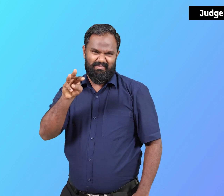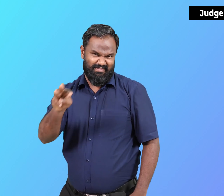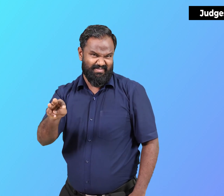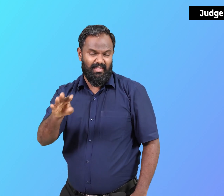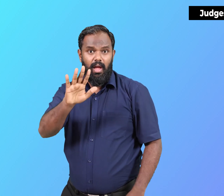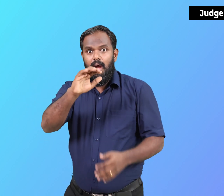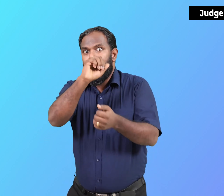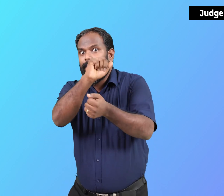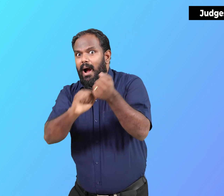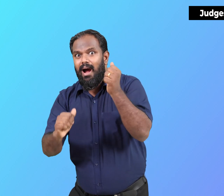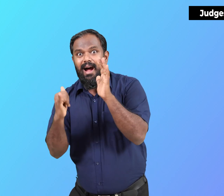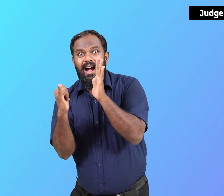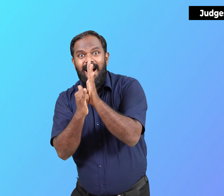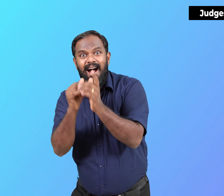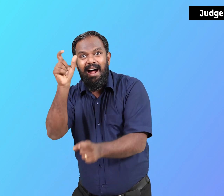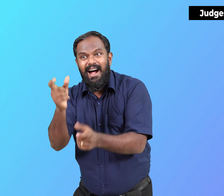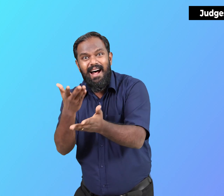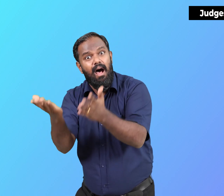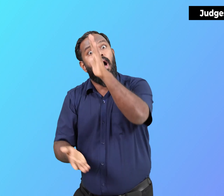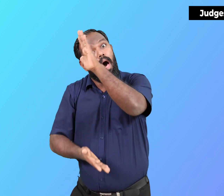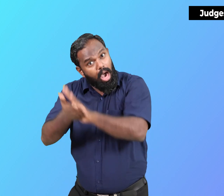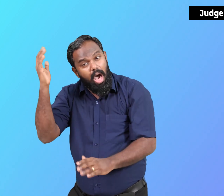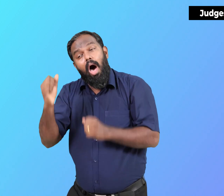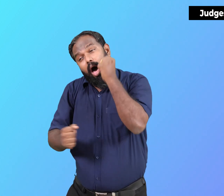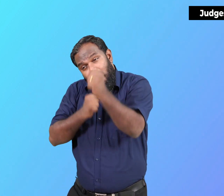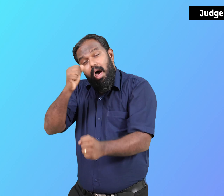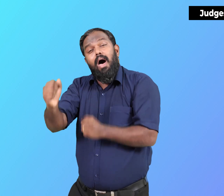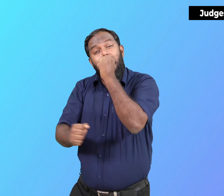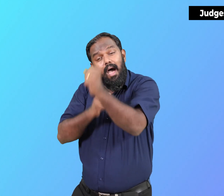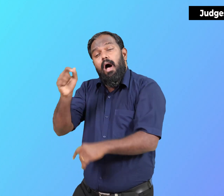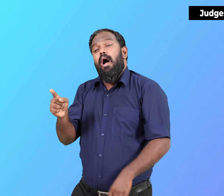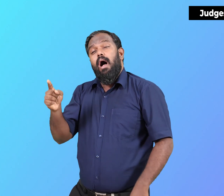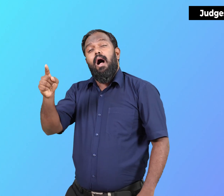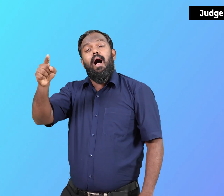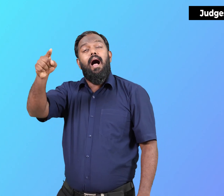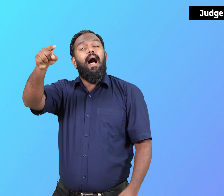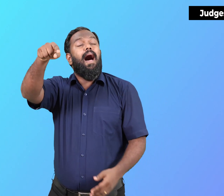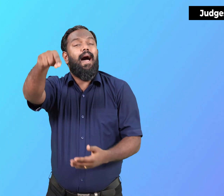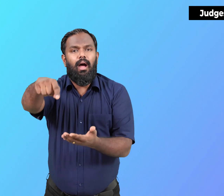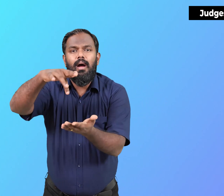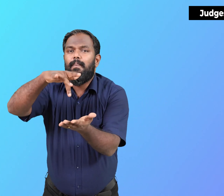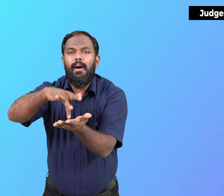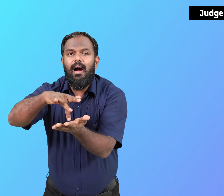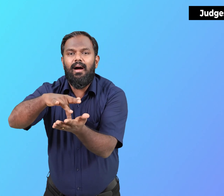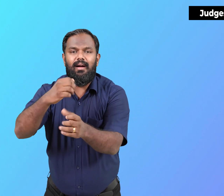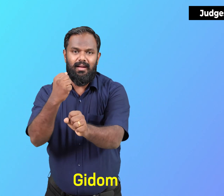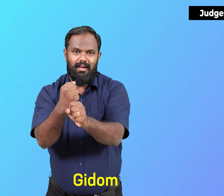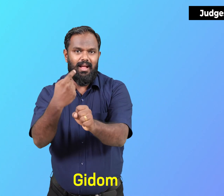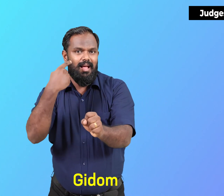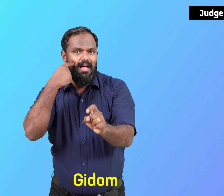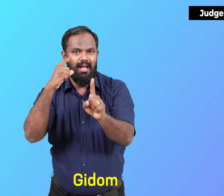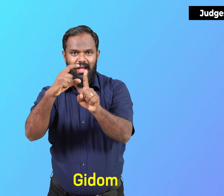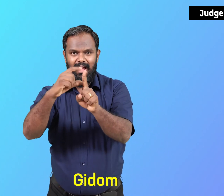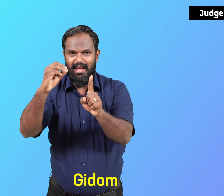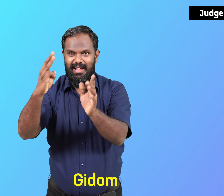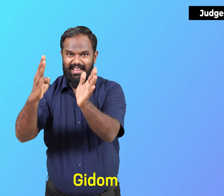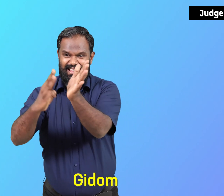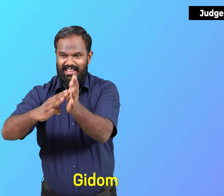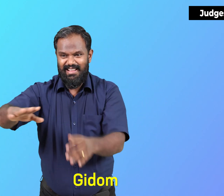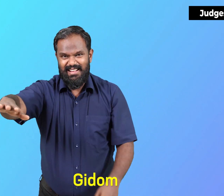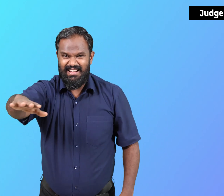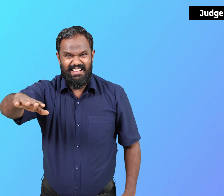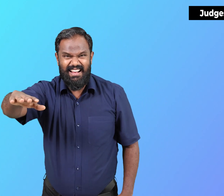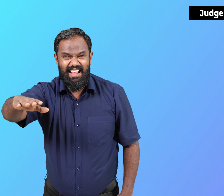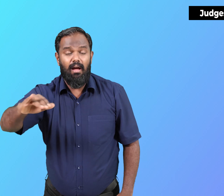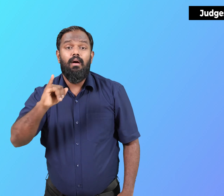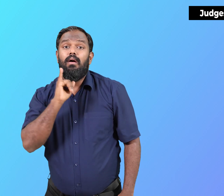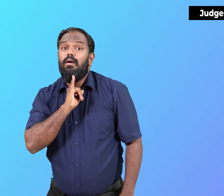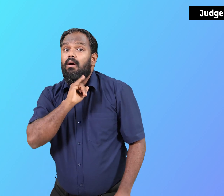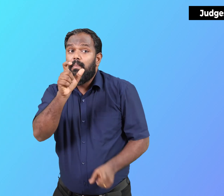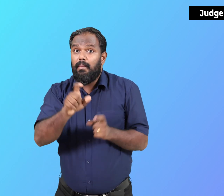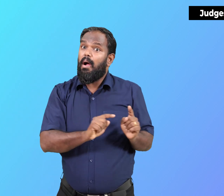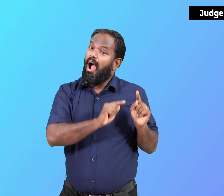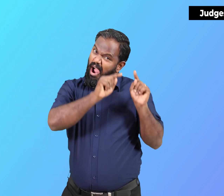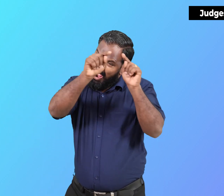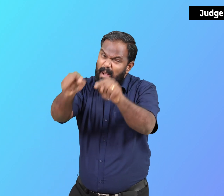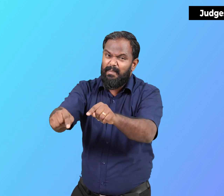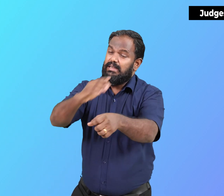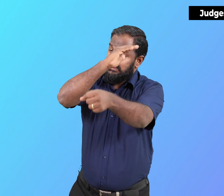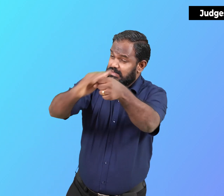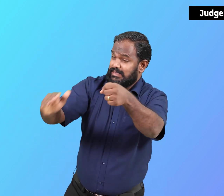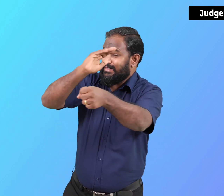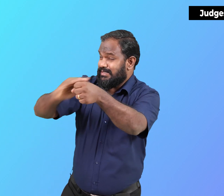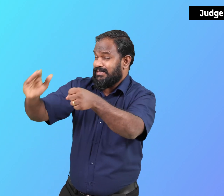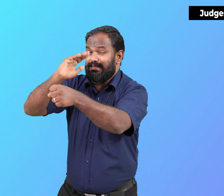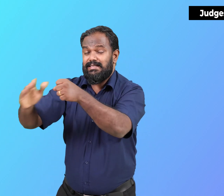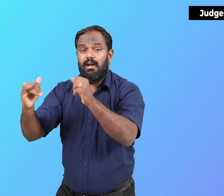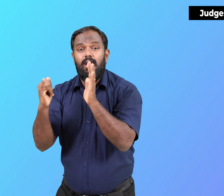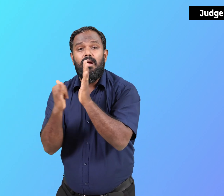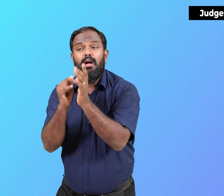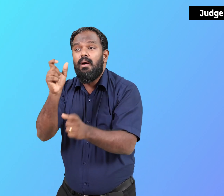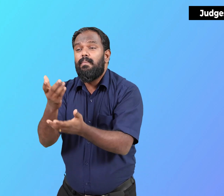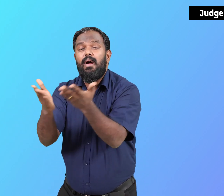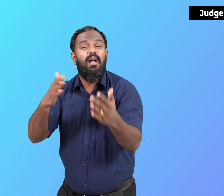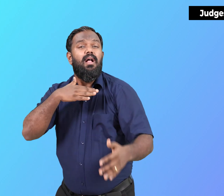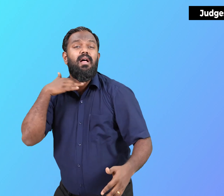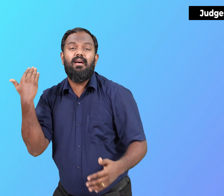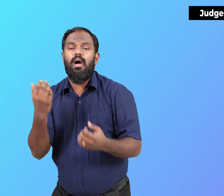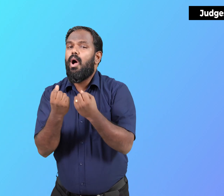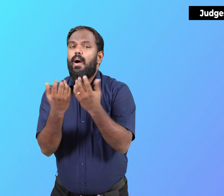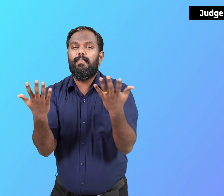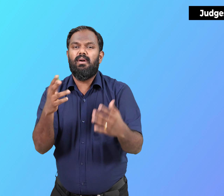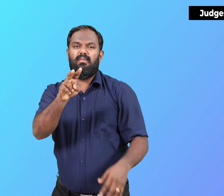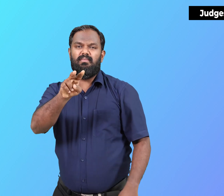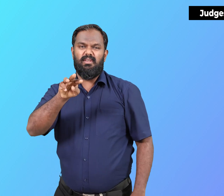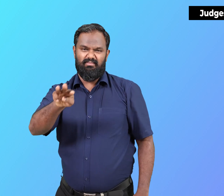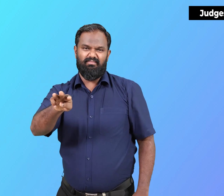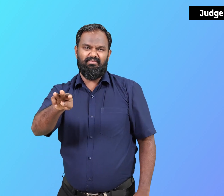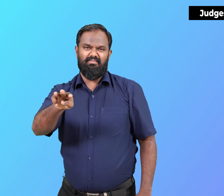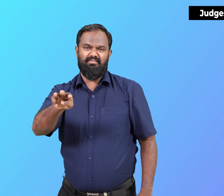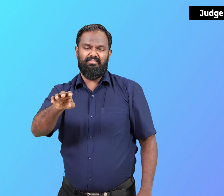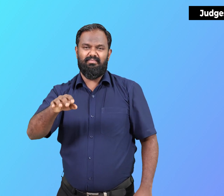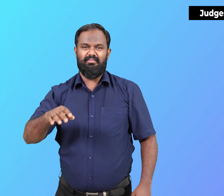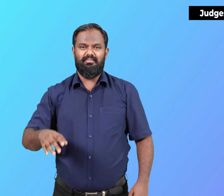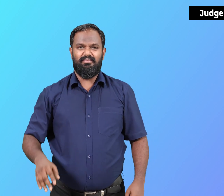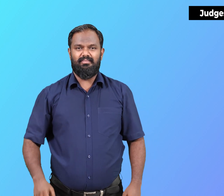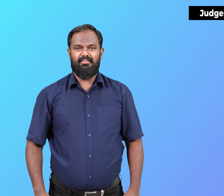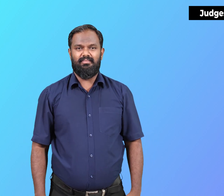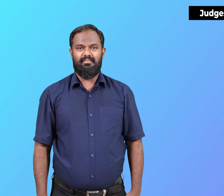They kept chasing the men of Benjamin. They chased them as far as a place named Gidom. The army of Israel killed 2000 more men from Benjamin in that place.